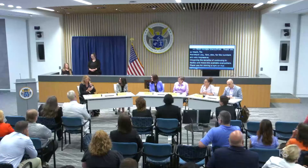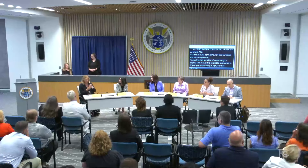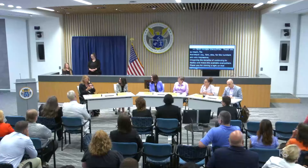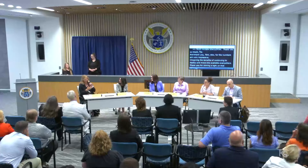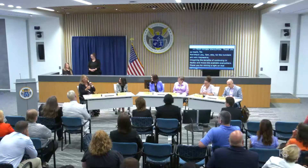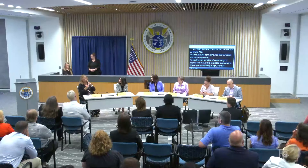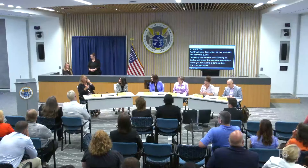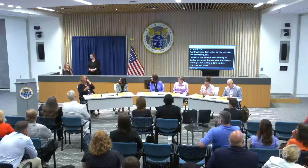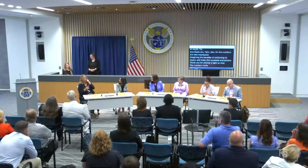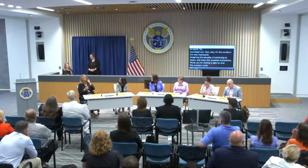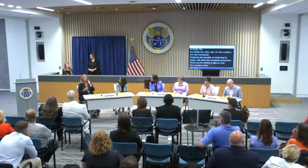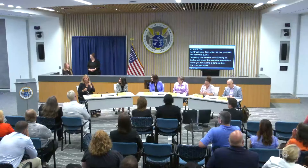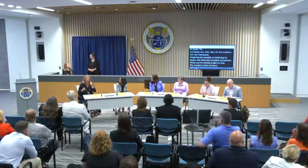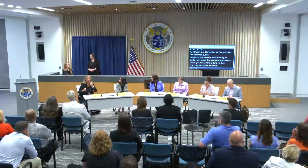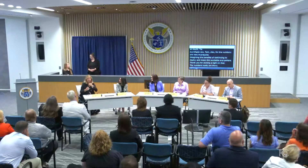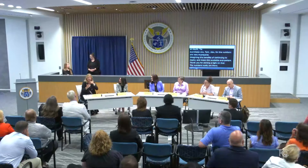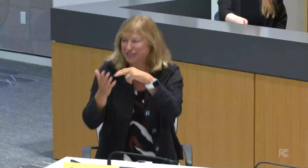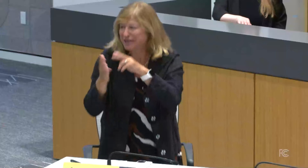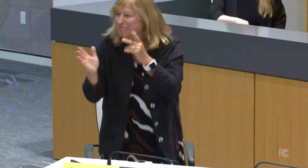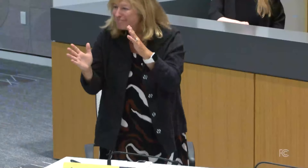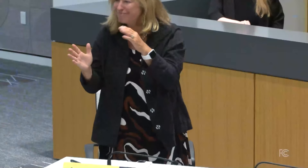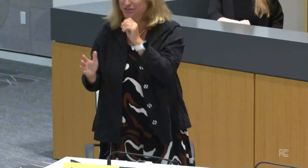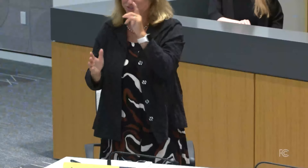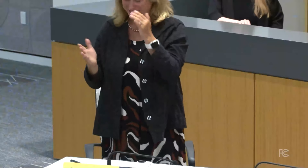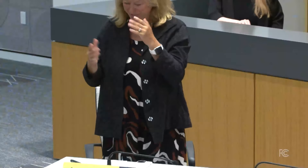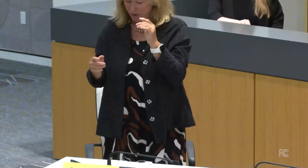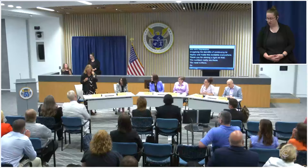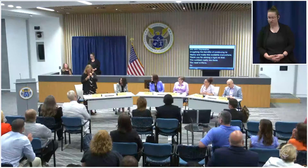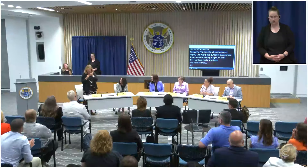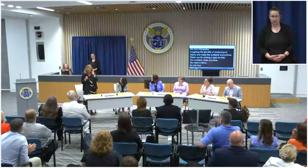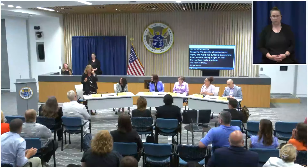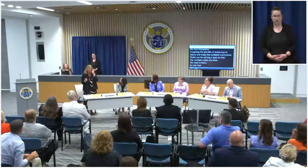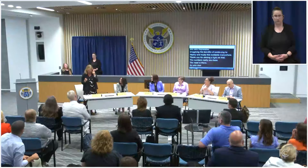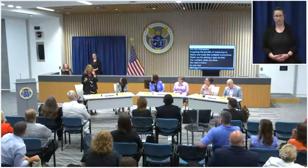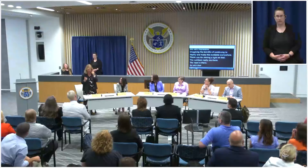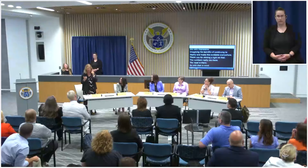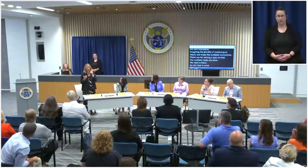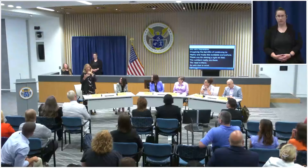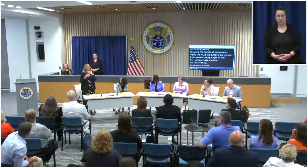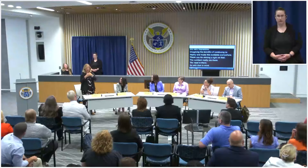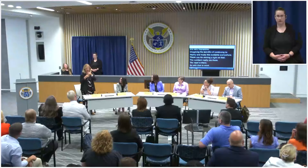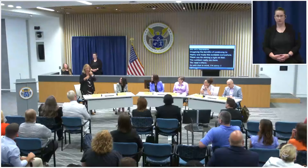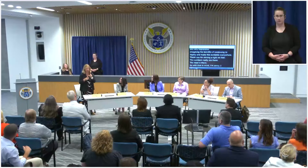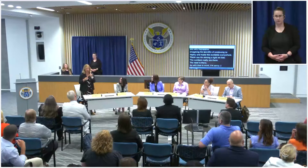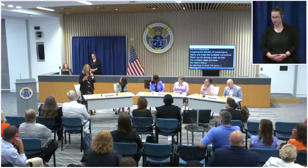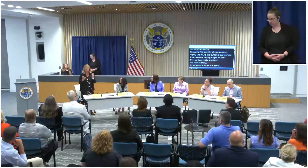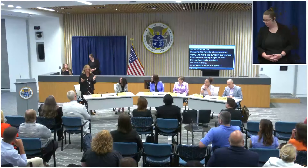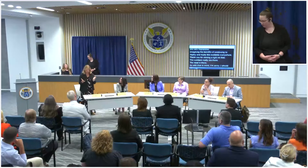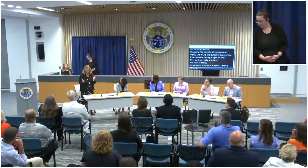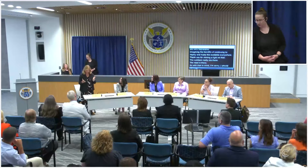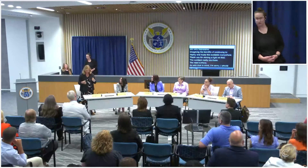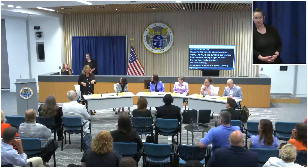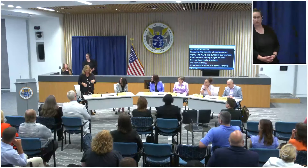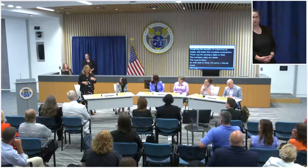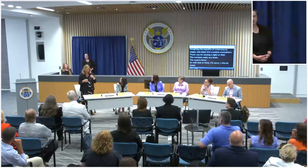IMAGINING THE BENEFITS OF CONTINUING TO DEPLOY AND MAKE THIS AVAILABLE EVERYWHERE. THANK YOU FOR SHINING A LIGHT ON THAT. THE NUMBERS REALLY ARE